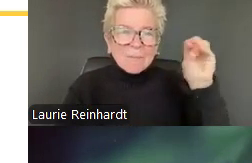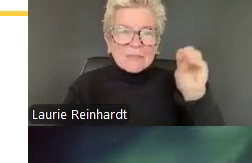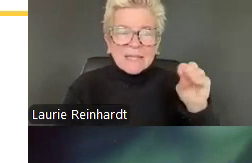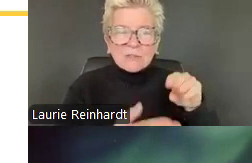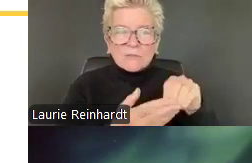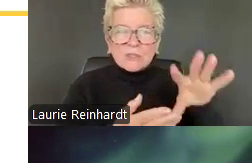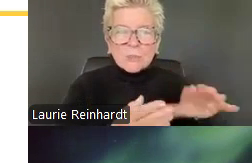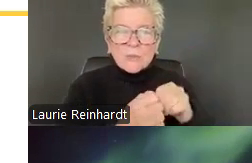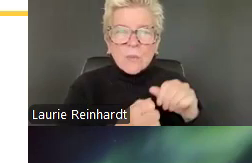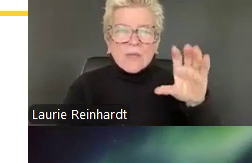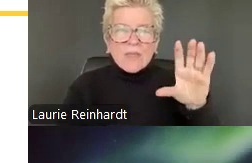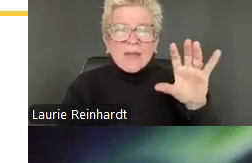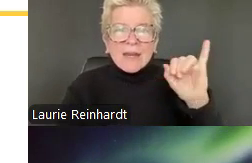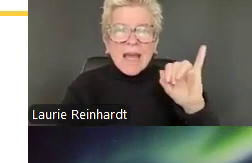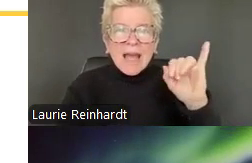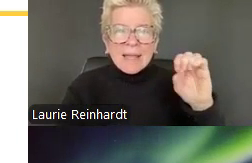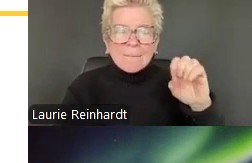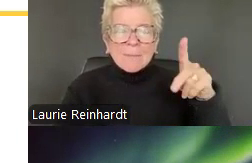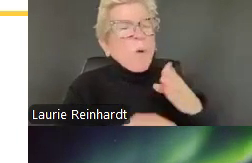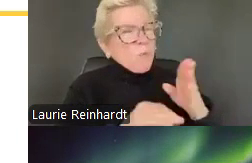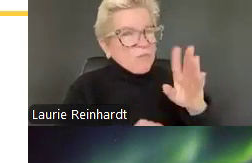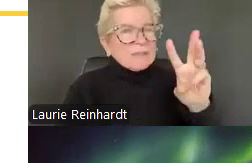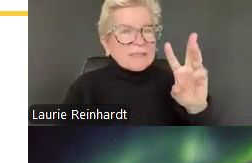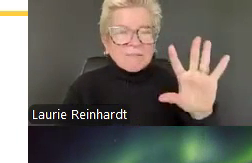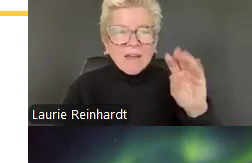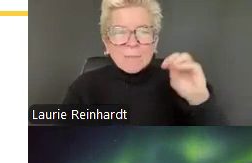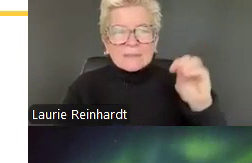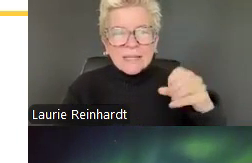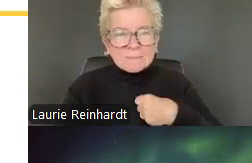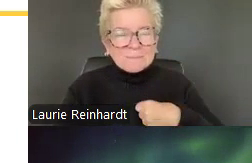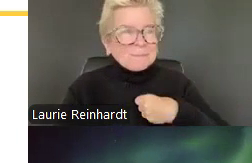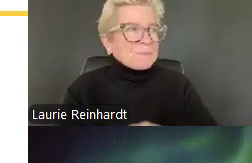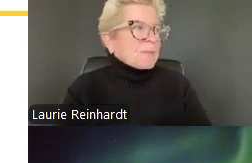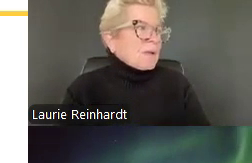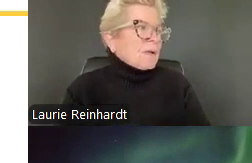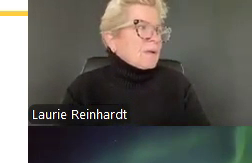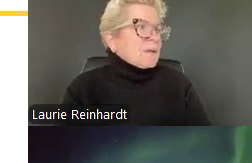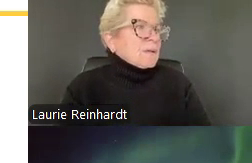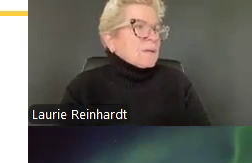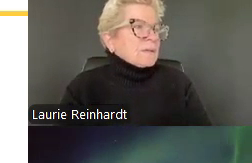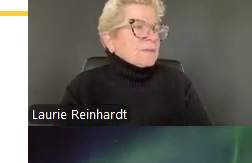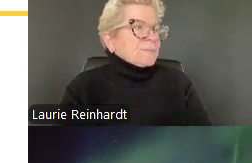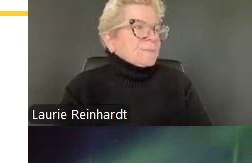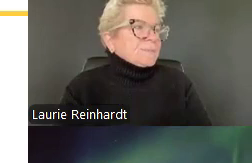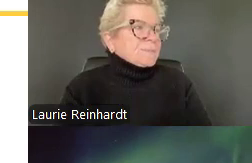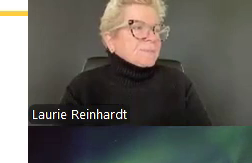IEPs - over 65% I'm sorry, and then I also want to draw your attention to intellectual